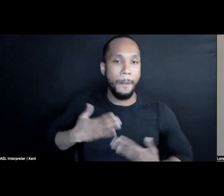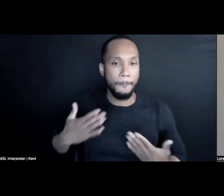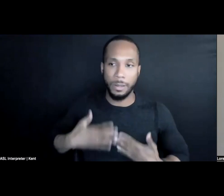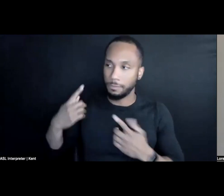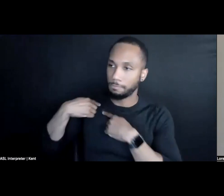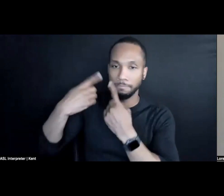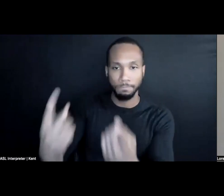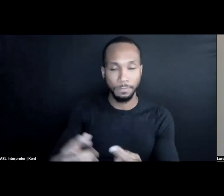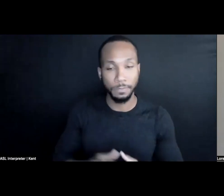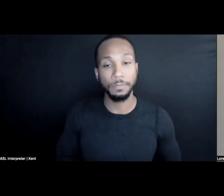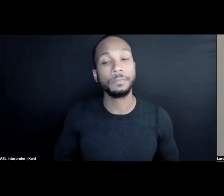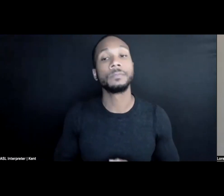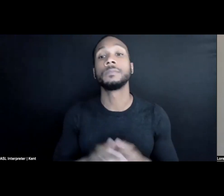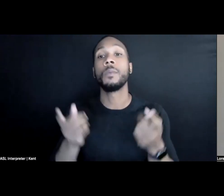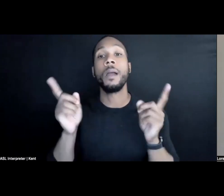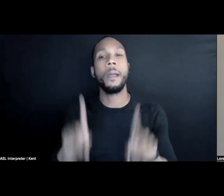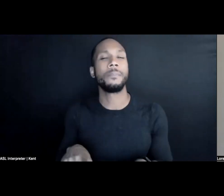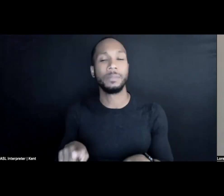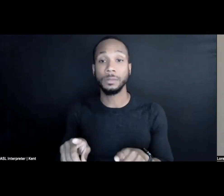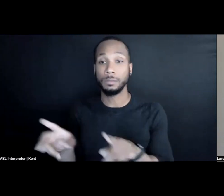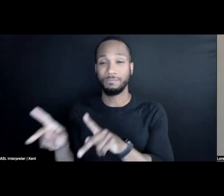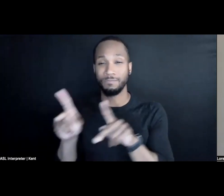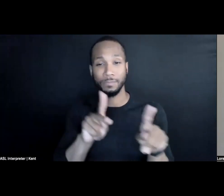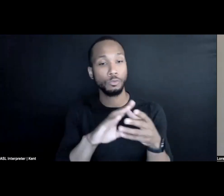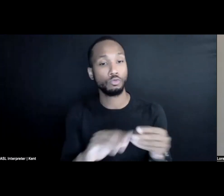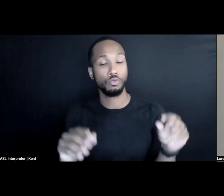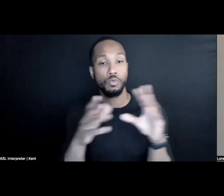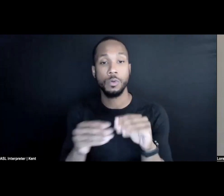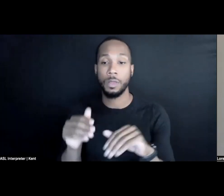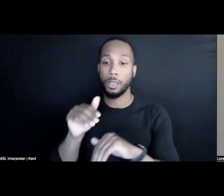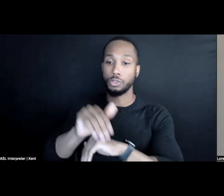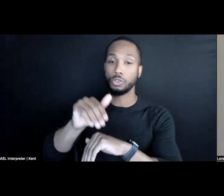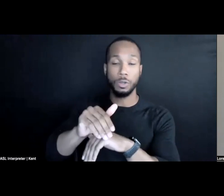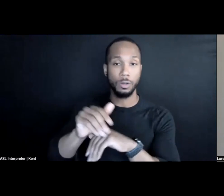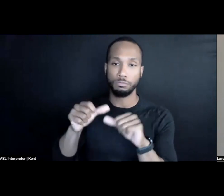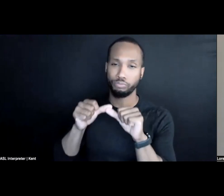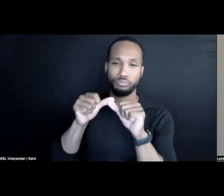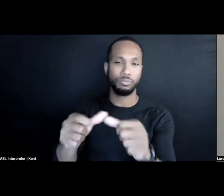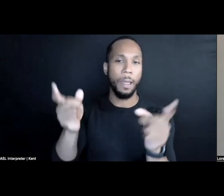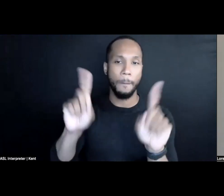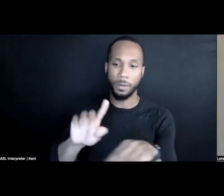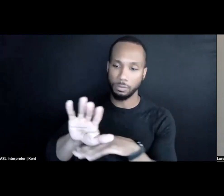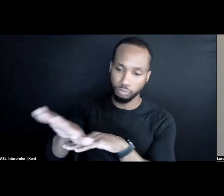town. But, like in the story, the night came on anyways,